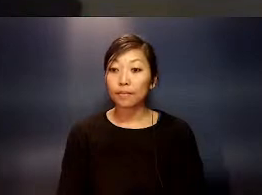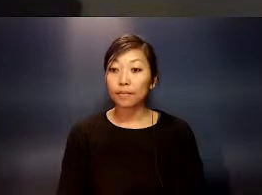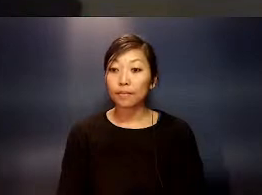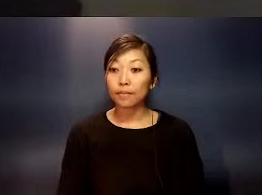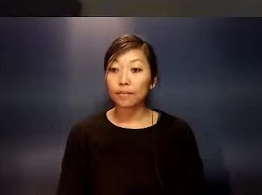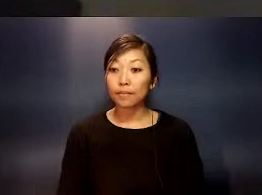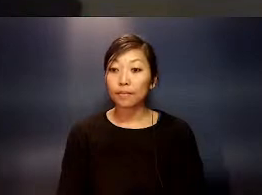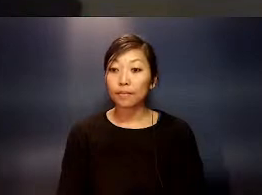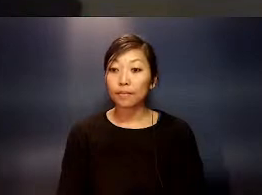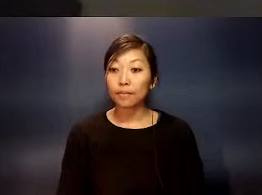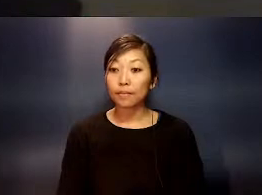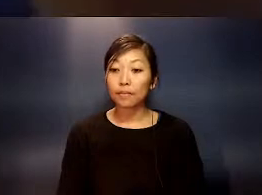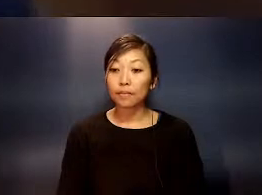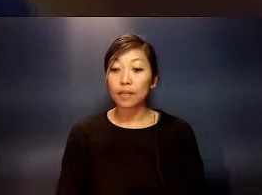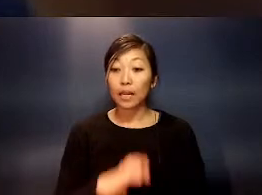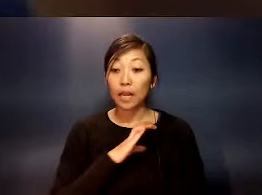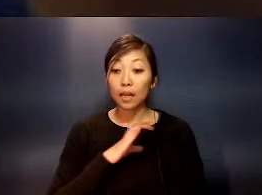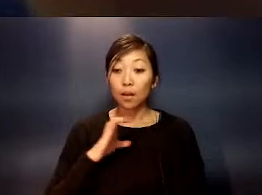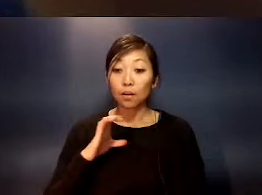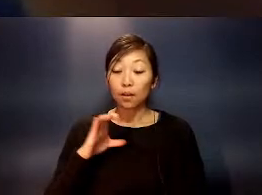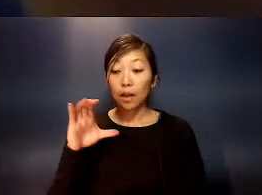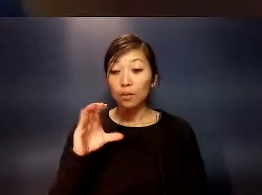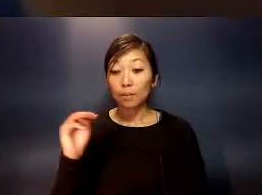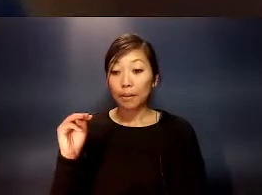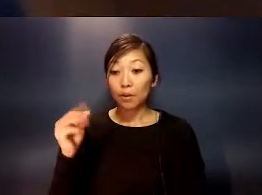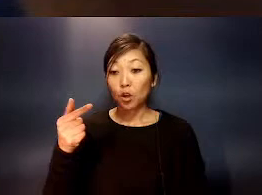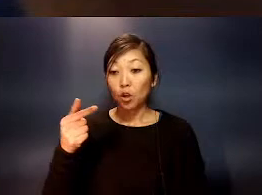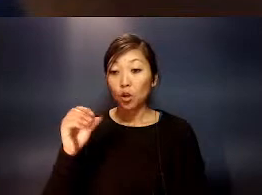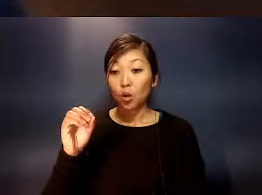AGAINST THIS PART OF THE BUDGET. AND REALLY IS ABOUT THE POLICE DEPARTMENT AND THAT SIGNIFICANT INCREASE.